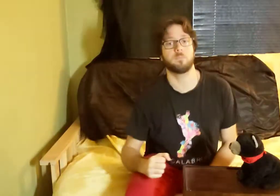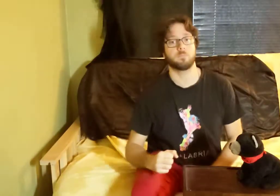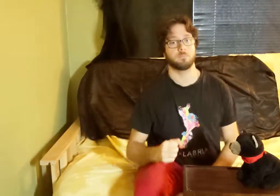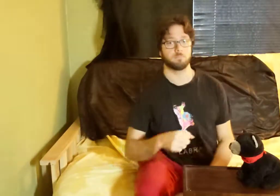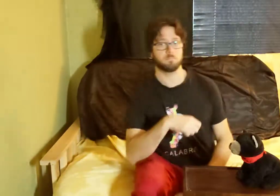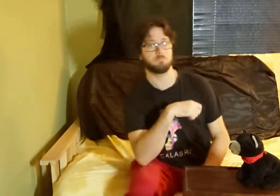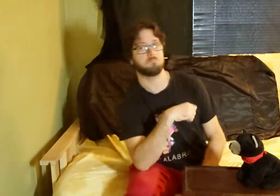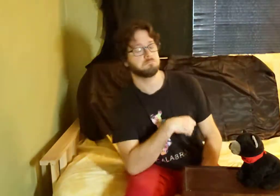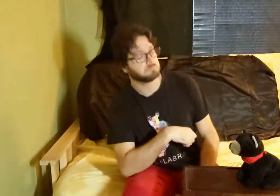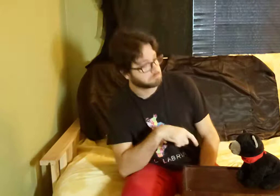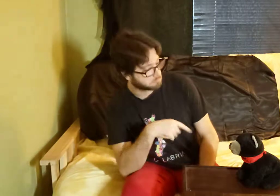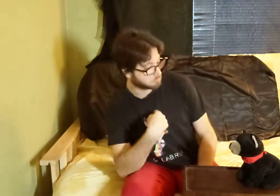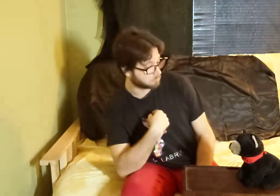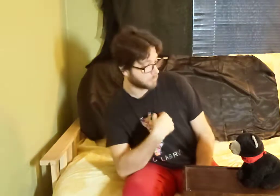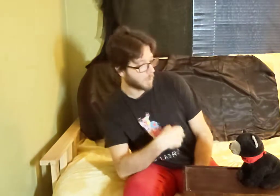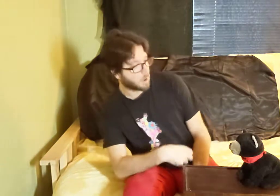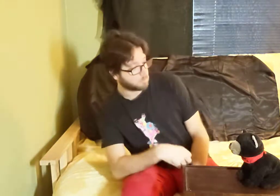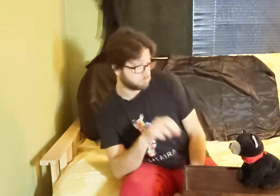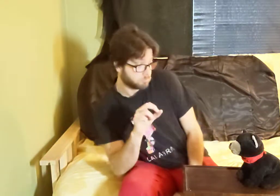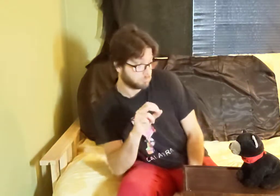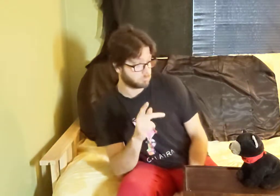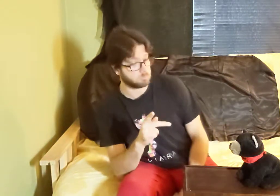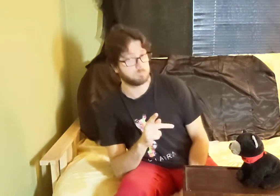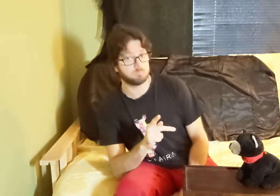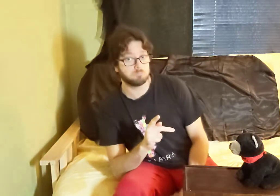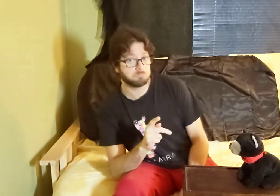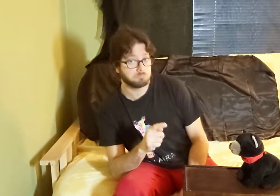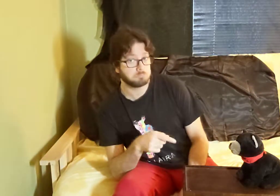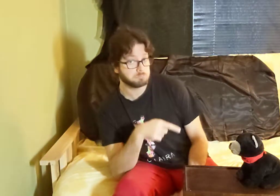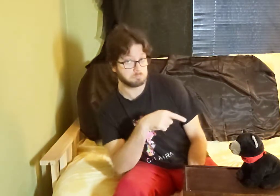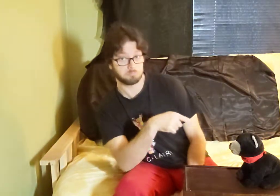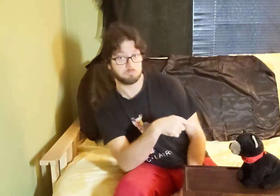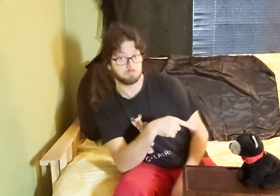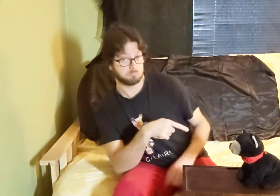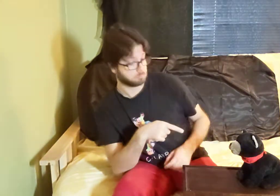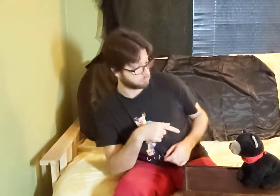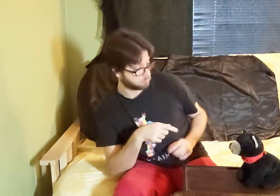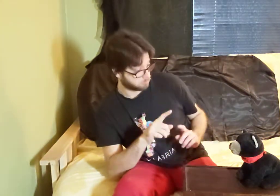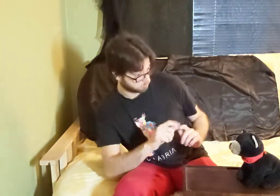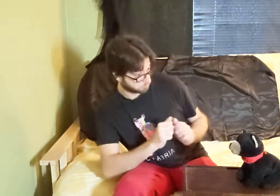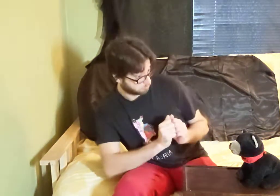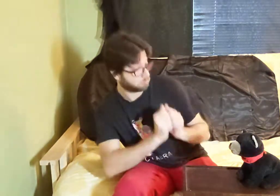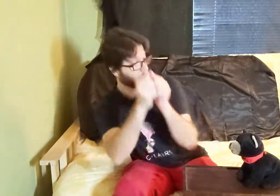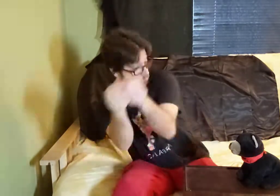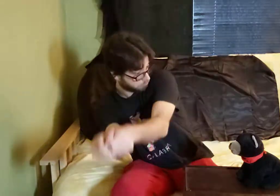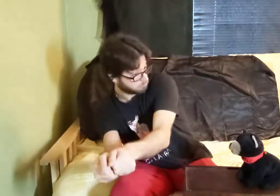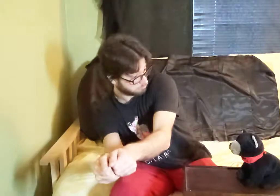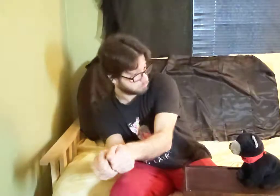IX-me-[assume role] #OK YOU ACCOMPANY